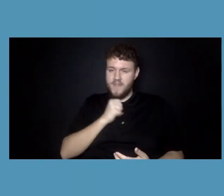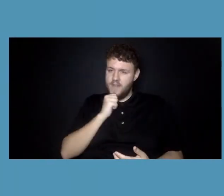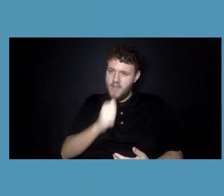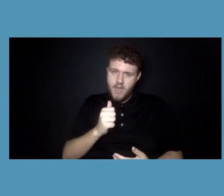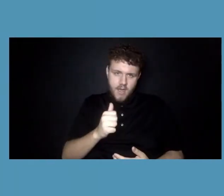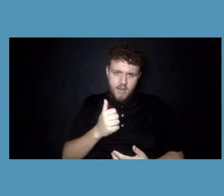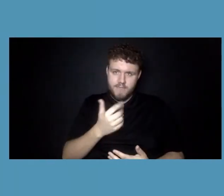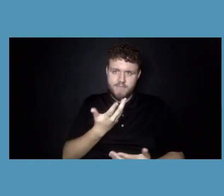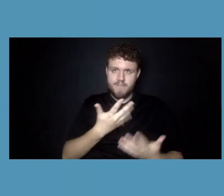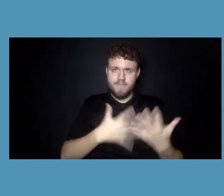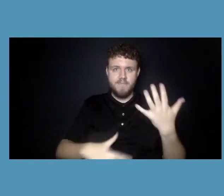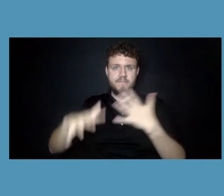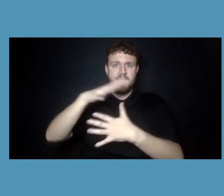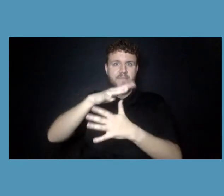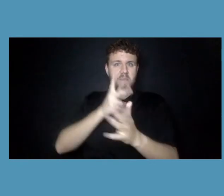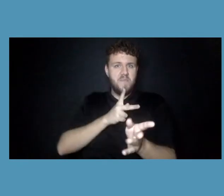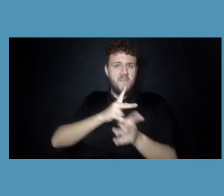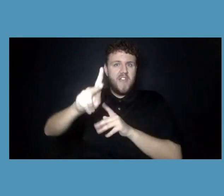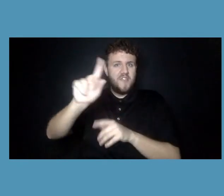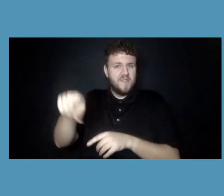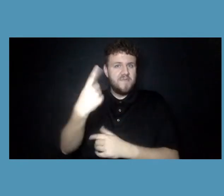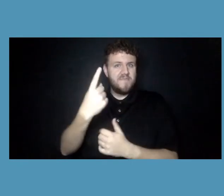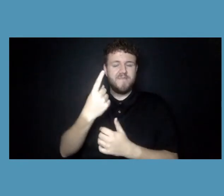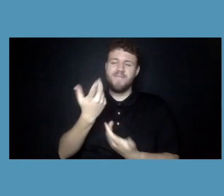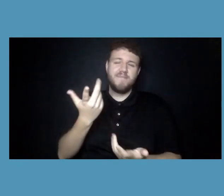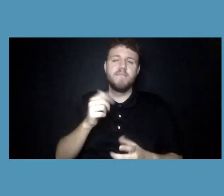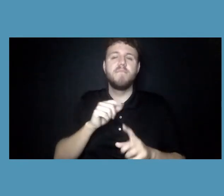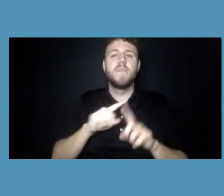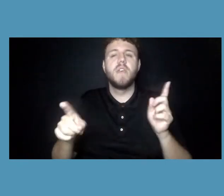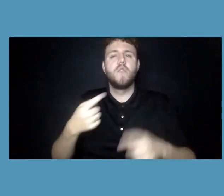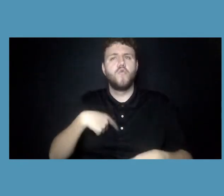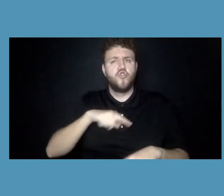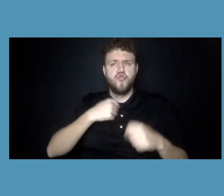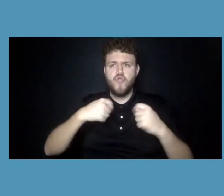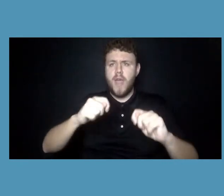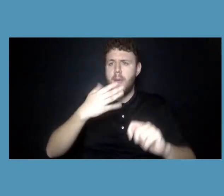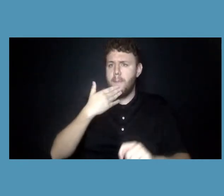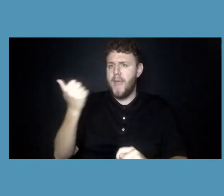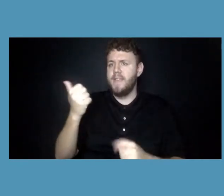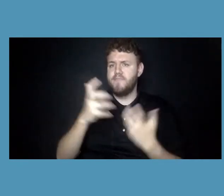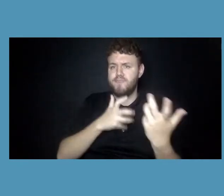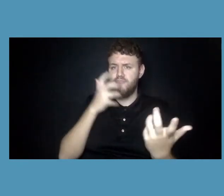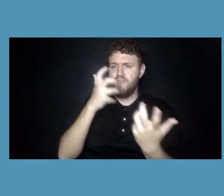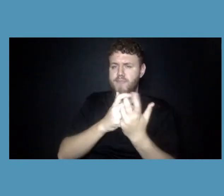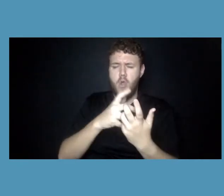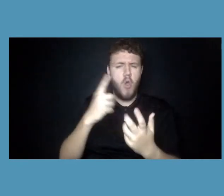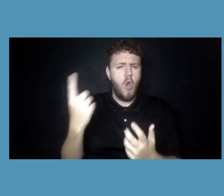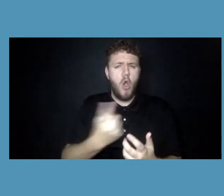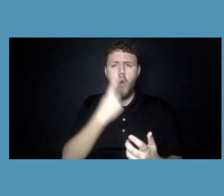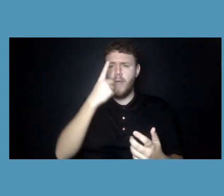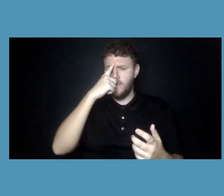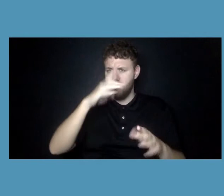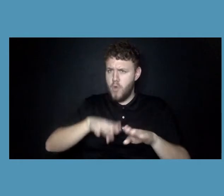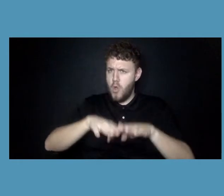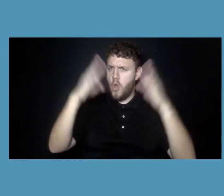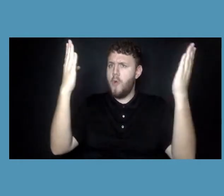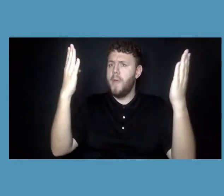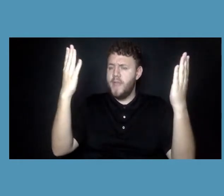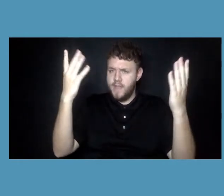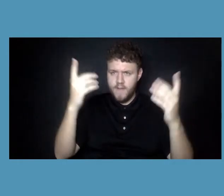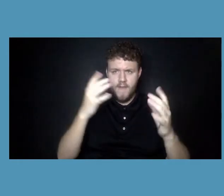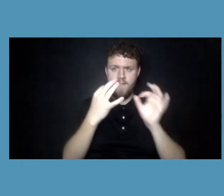professionals but we are trying to do what we can. We are always open for feedback and -- hey will you